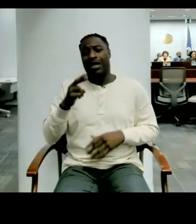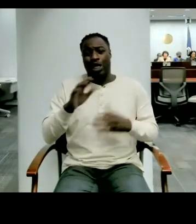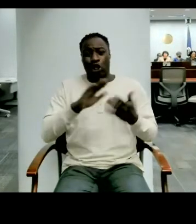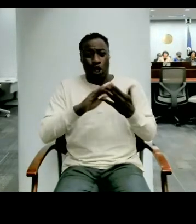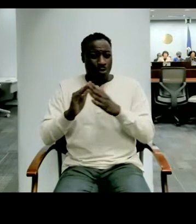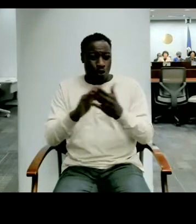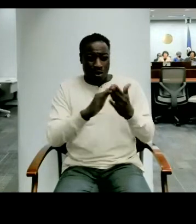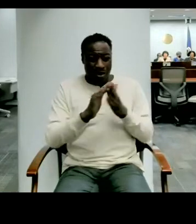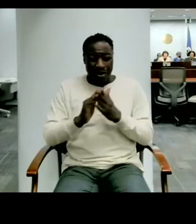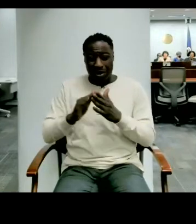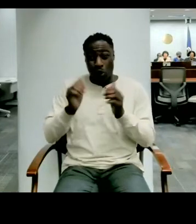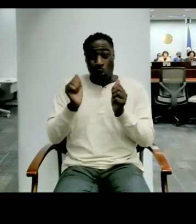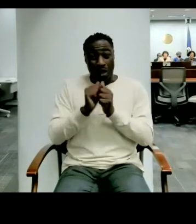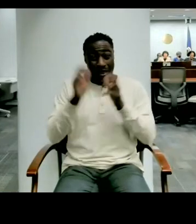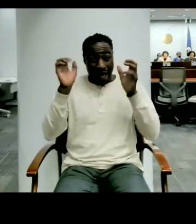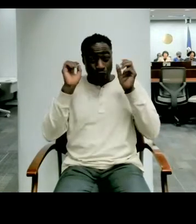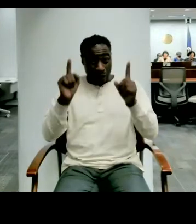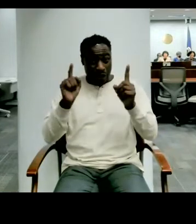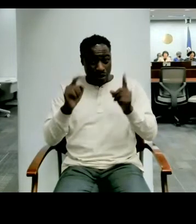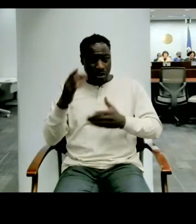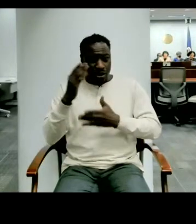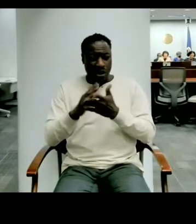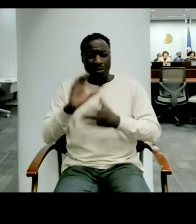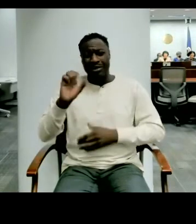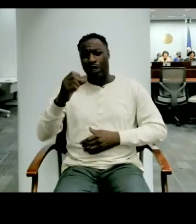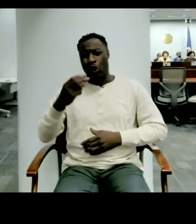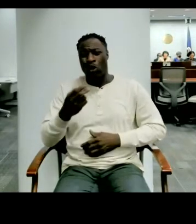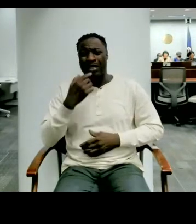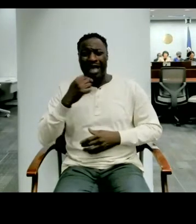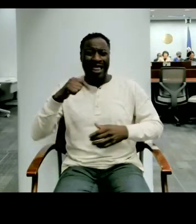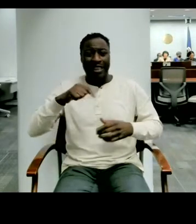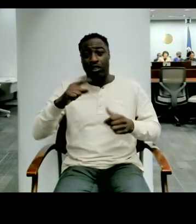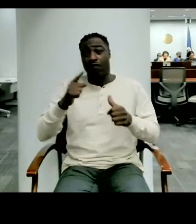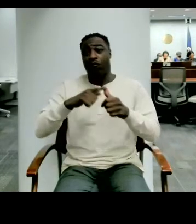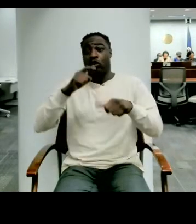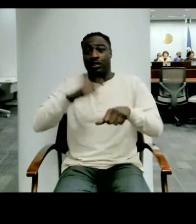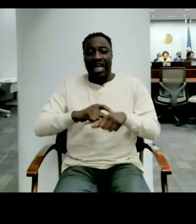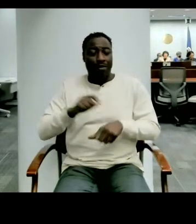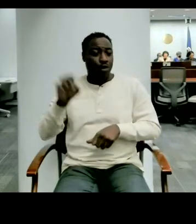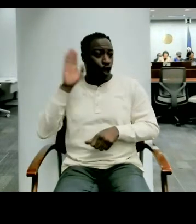heard from some stakeholders saying this was the first time they heard from the EEOC unfortunately